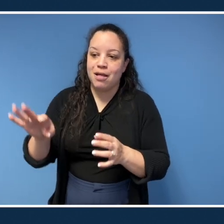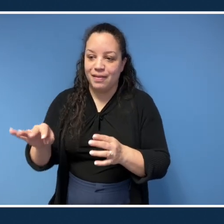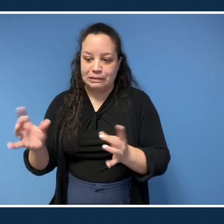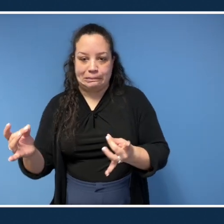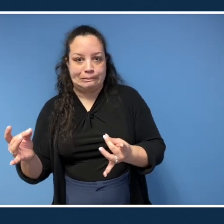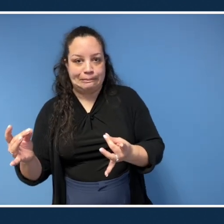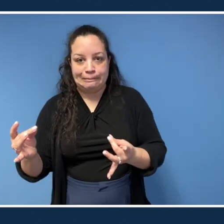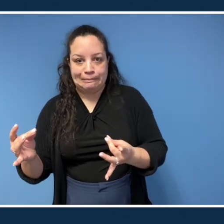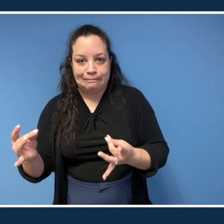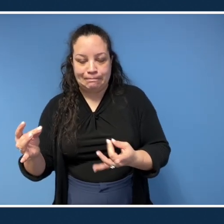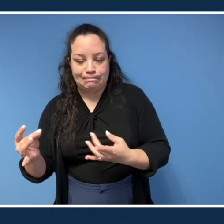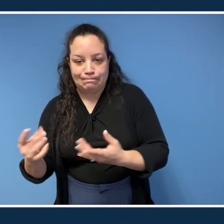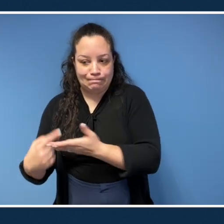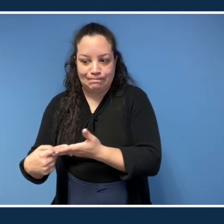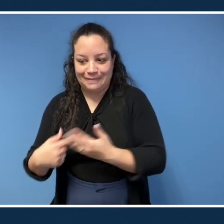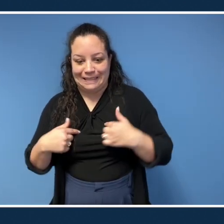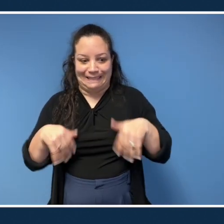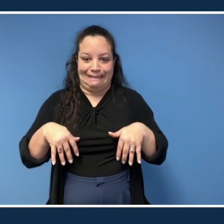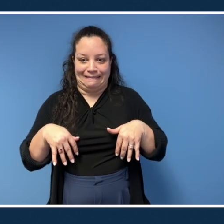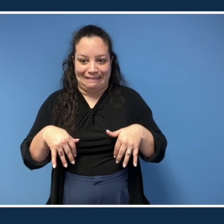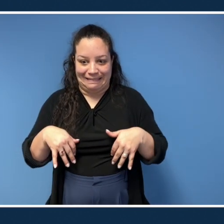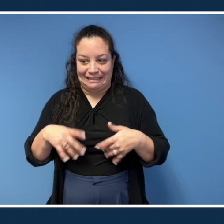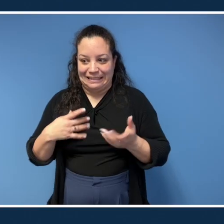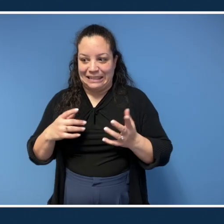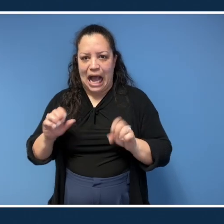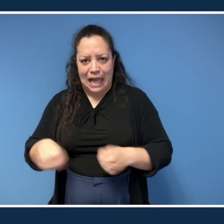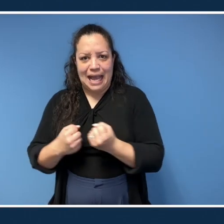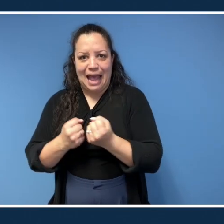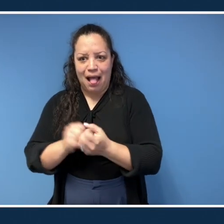gritty and in a conversation that you know is a place for you to to speak up,